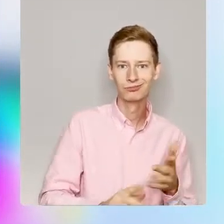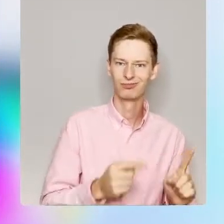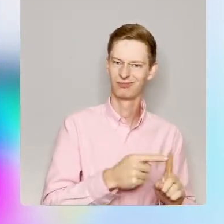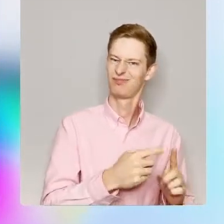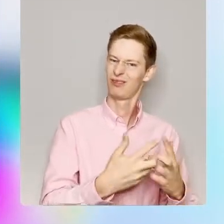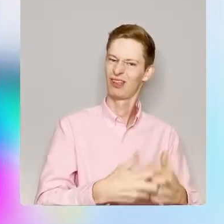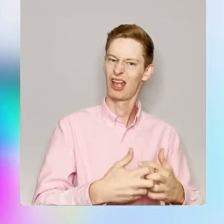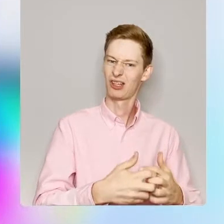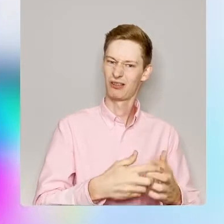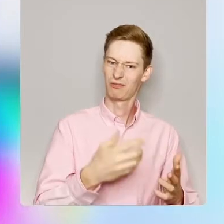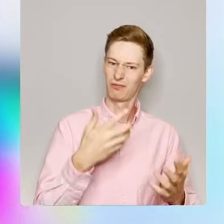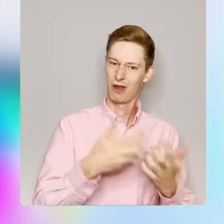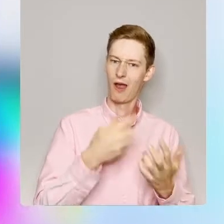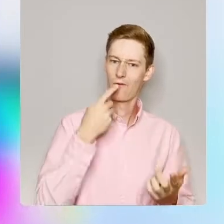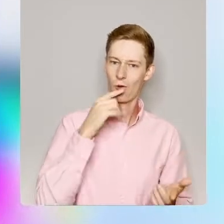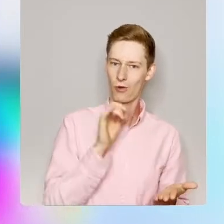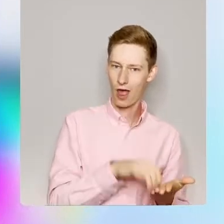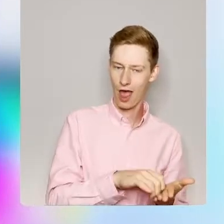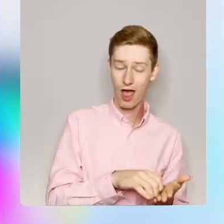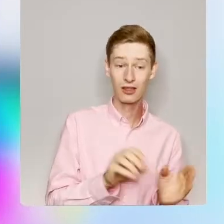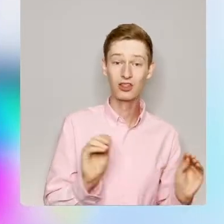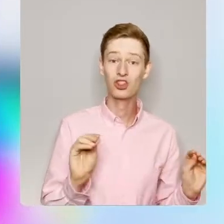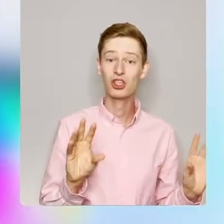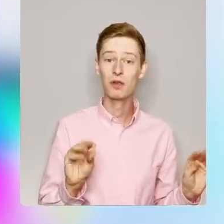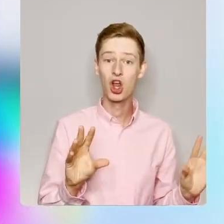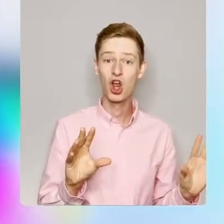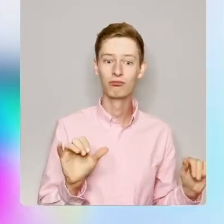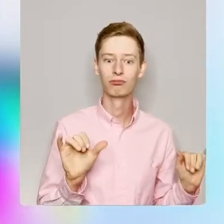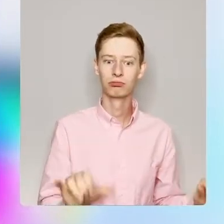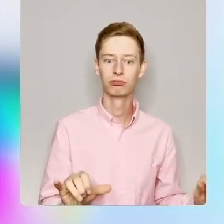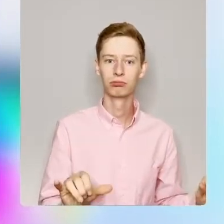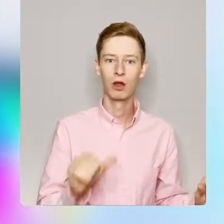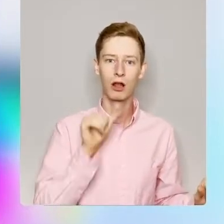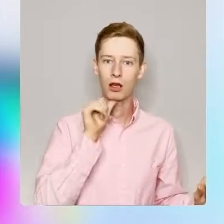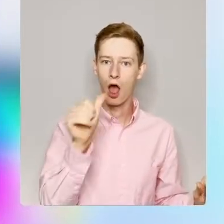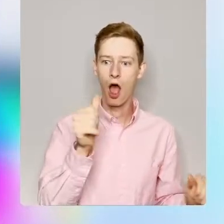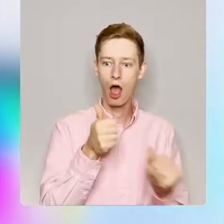and with speakers that are fixed in position and don't track the user's head movements.